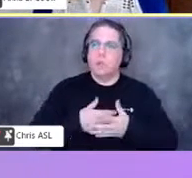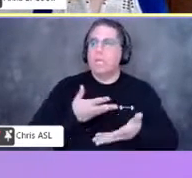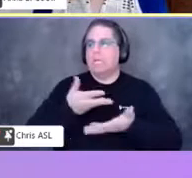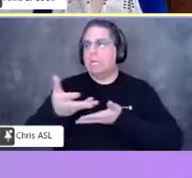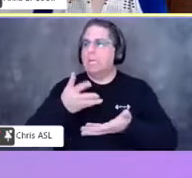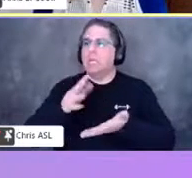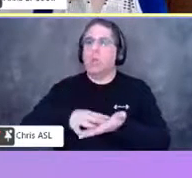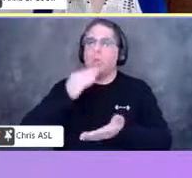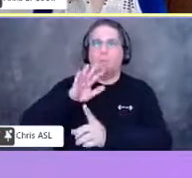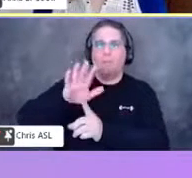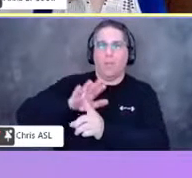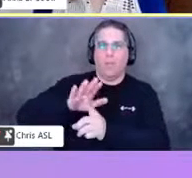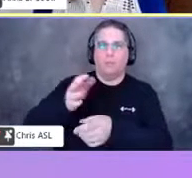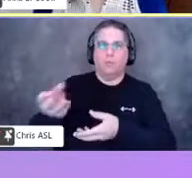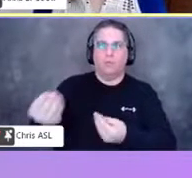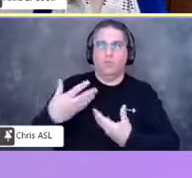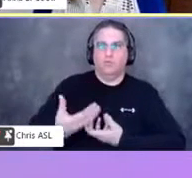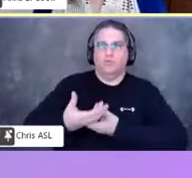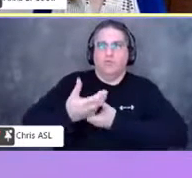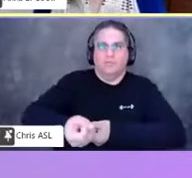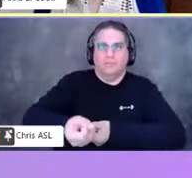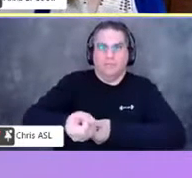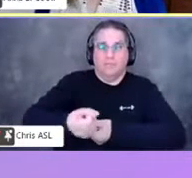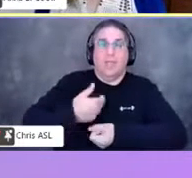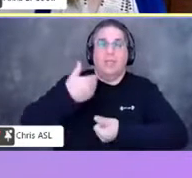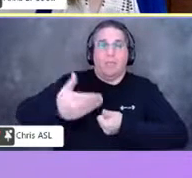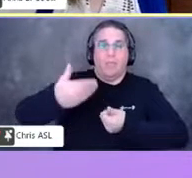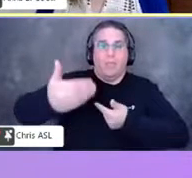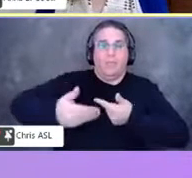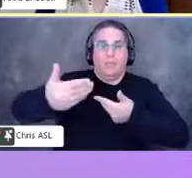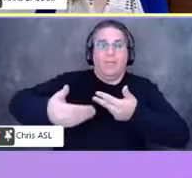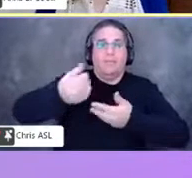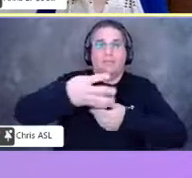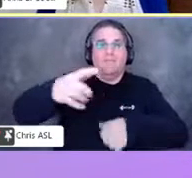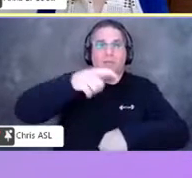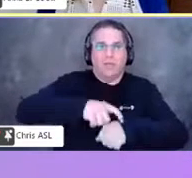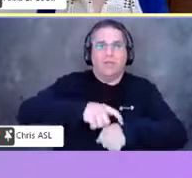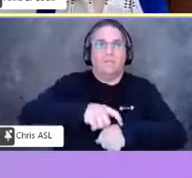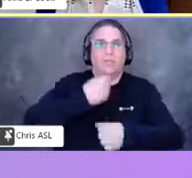by their fifth session they better understand and adapt to communication needs with the student